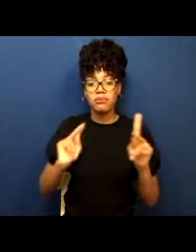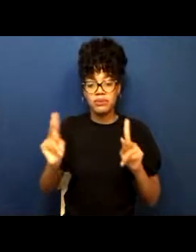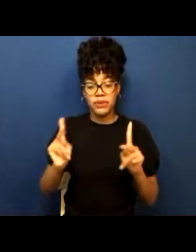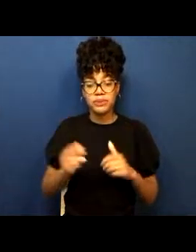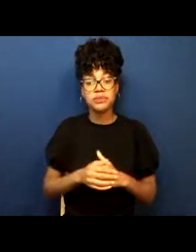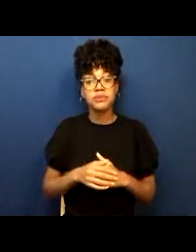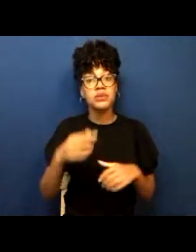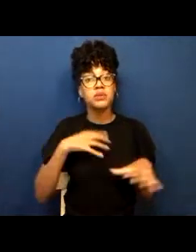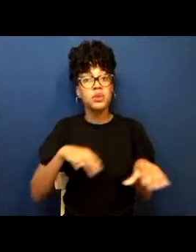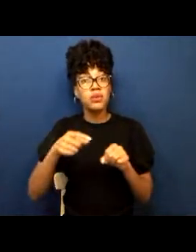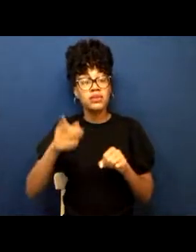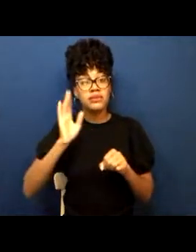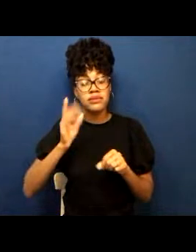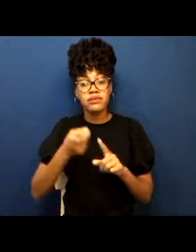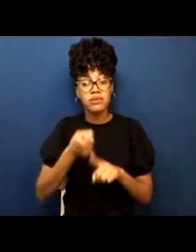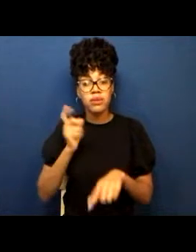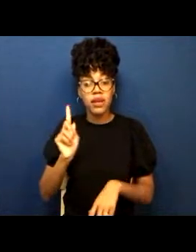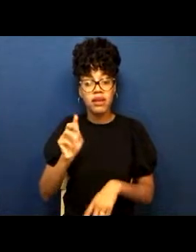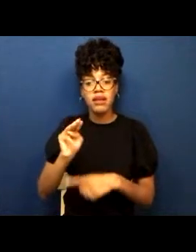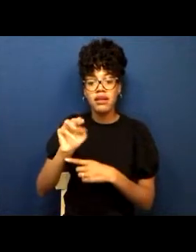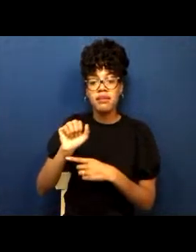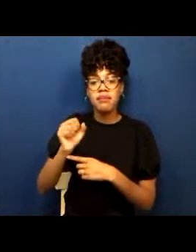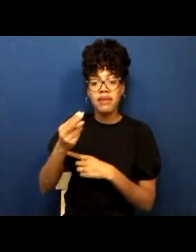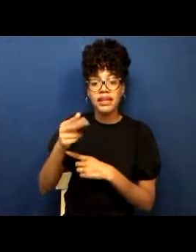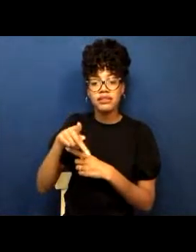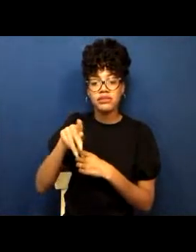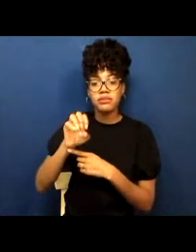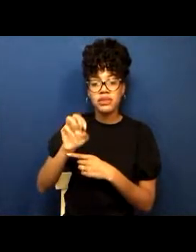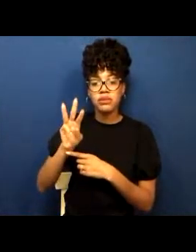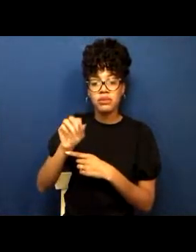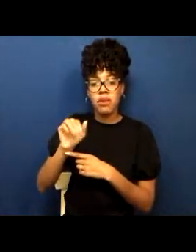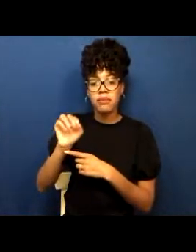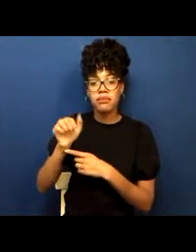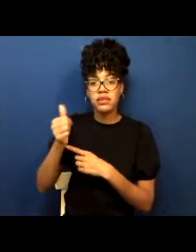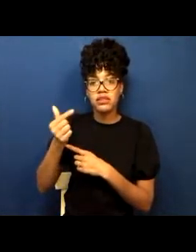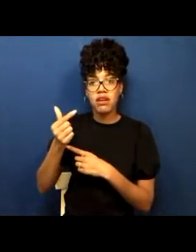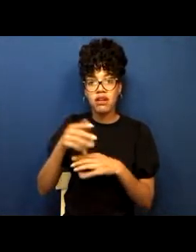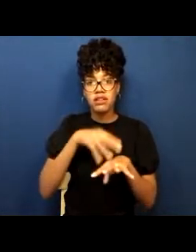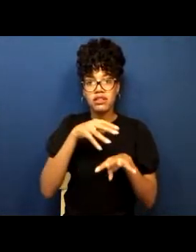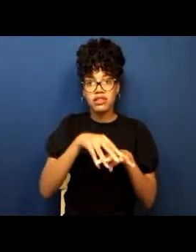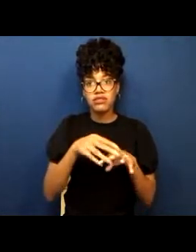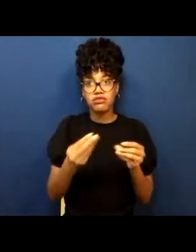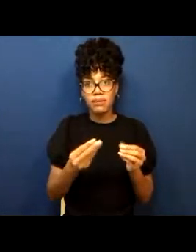of the Mashpee Wampanoag Tribe and the Wampanoag Tribe of Gay Head Aquinnah. All right, I'm sure you're done with hearing me talk